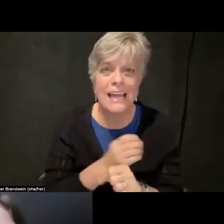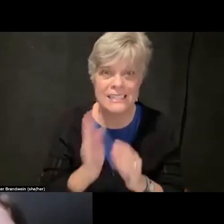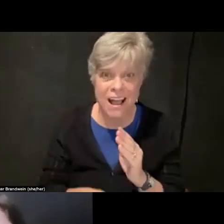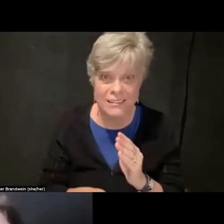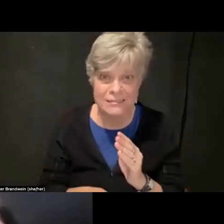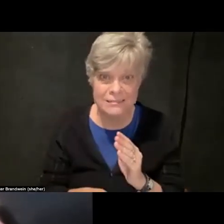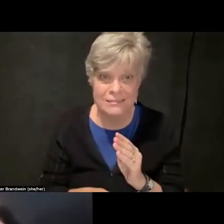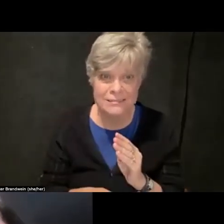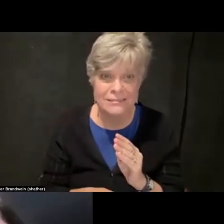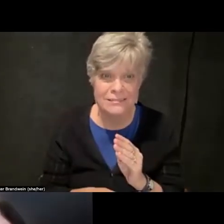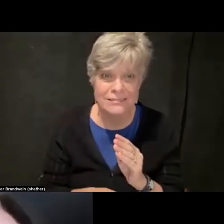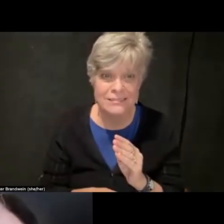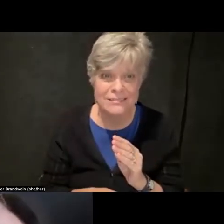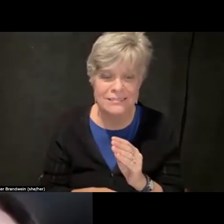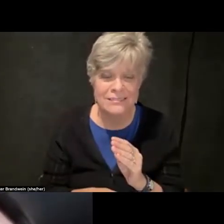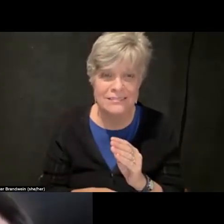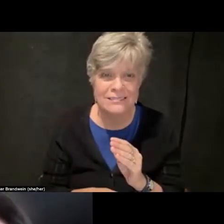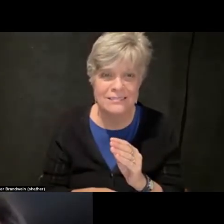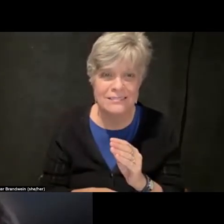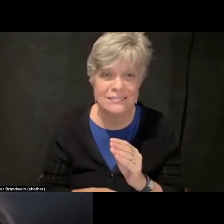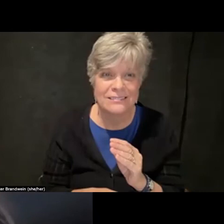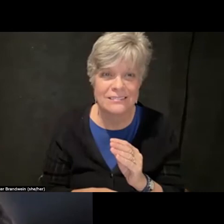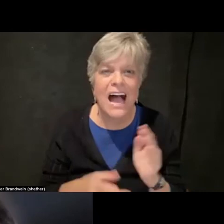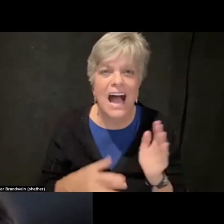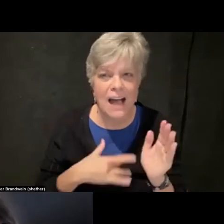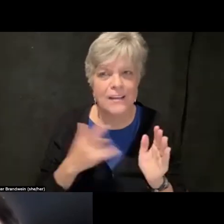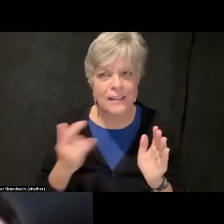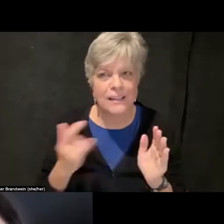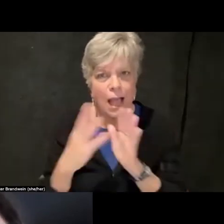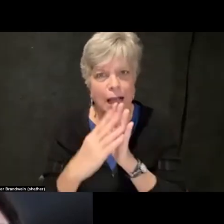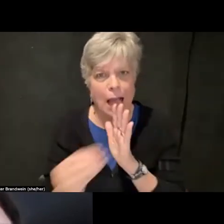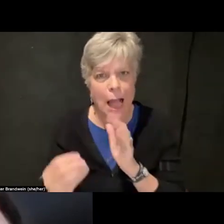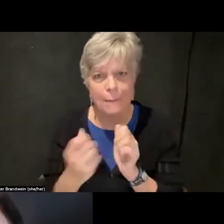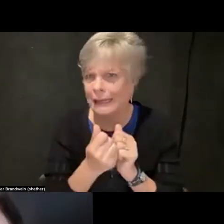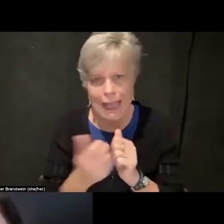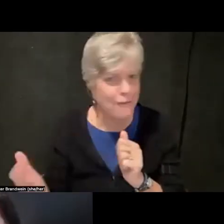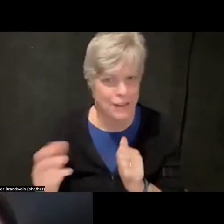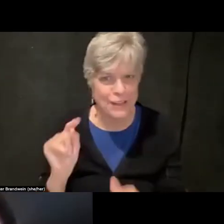And then two, I feel like I'm just echoing Toni, but that's what's so great.